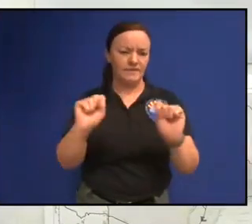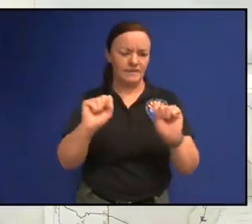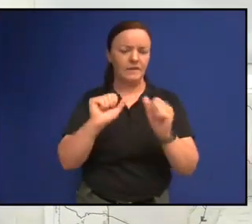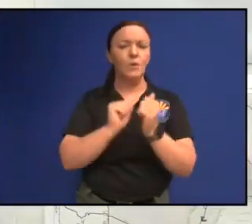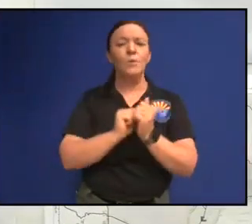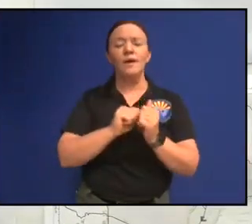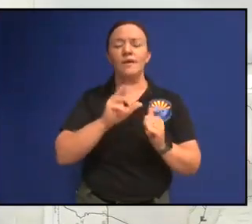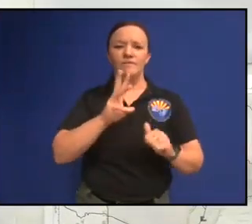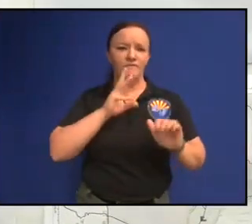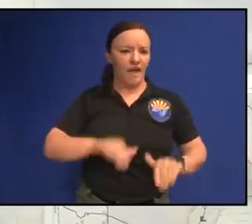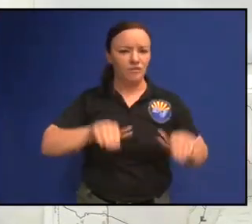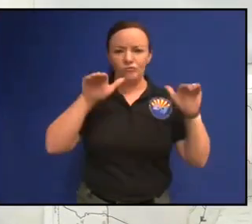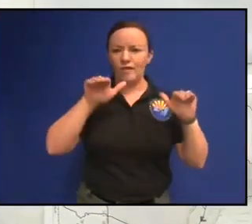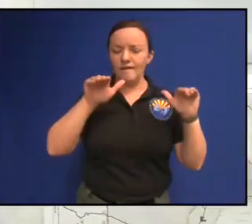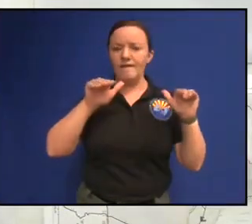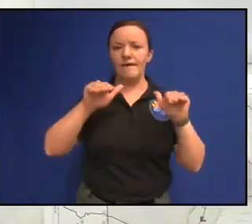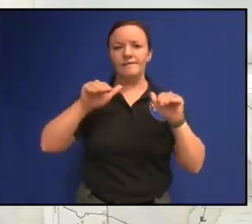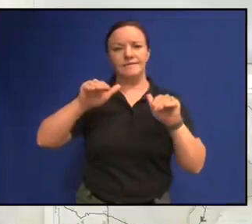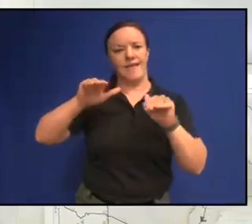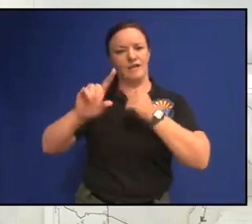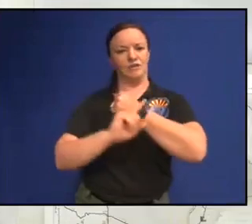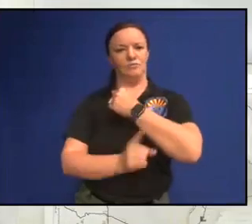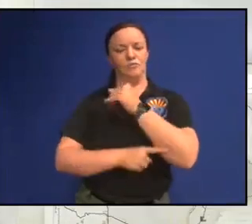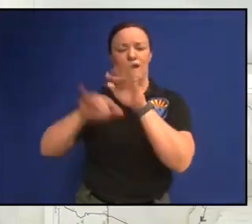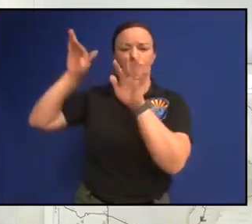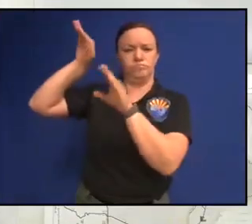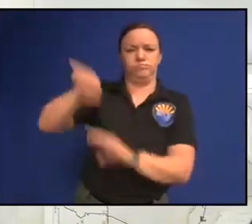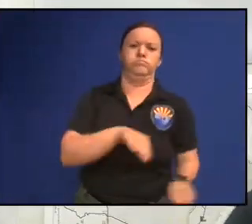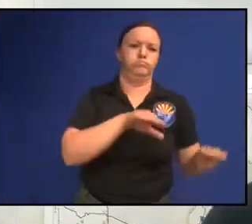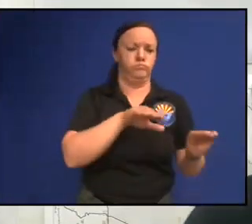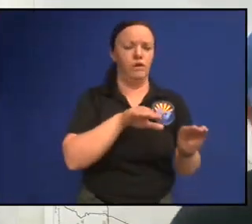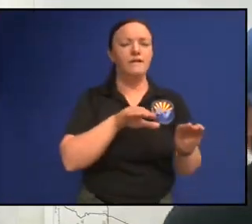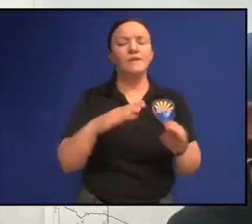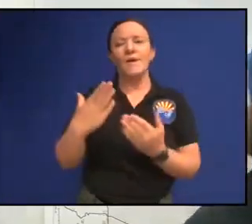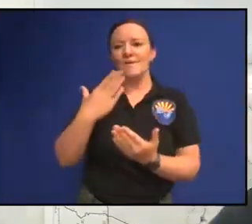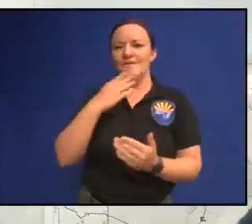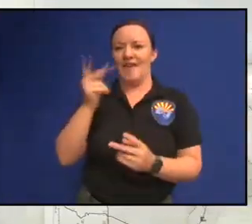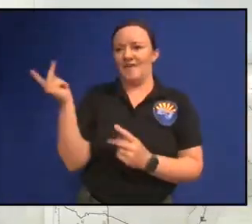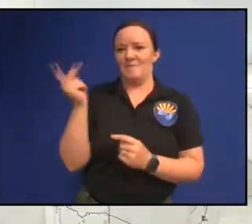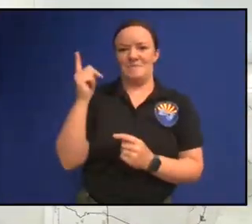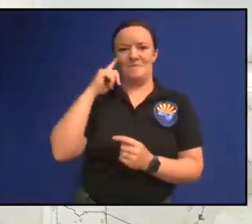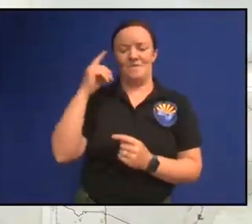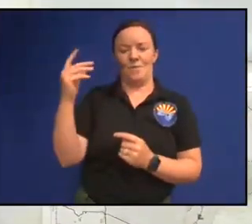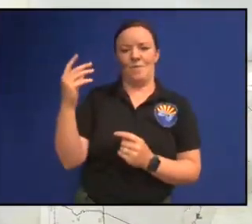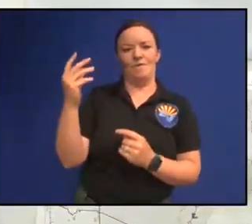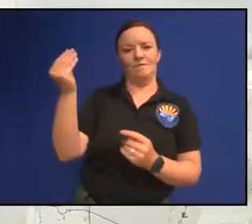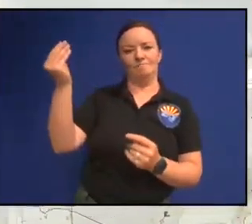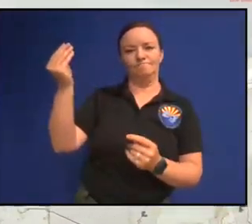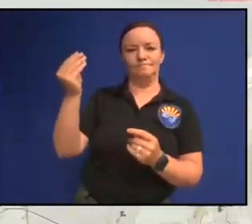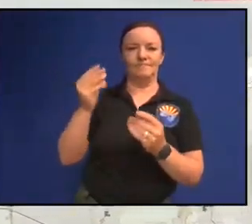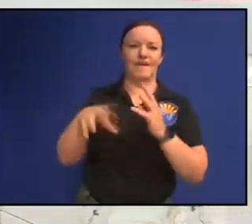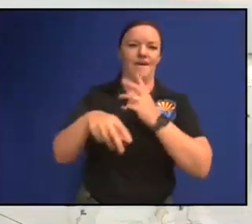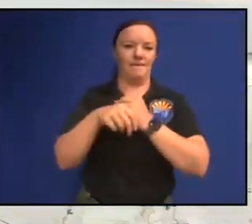SO I THANK YOU FOR GETTING ME STARTED THERE. LET'S GO TO OUR FIRST LOOP OF SATELLITE IMAGERY. IT IS